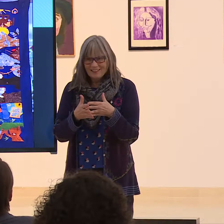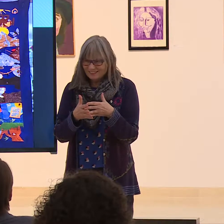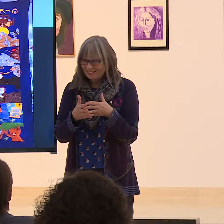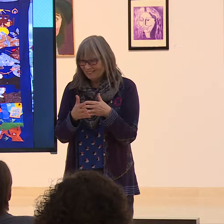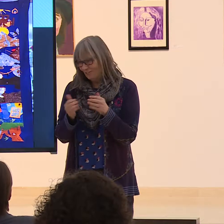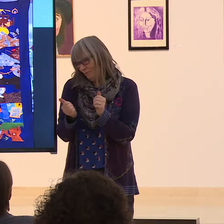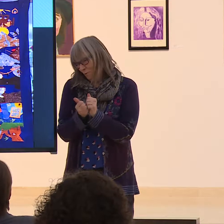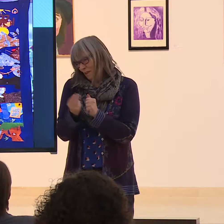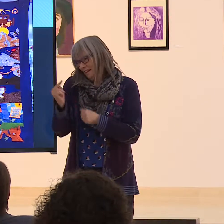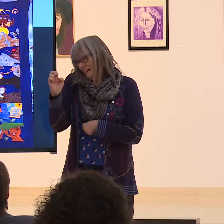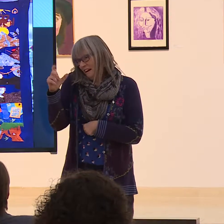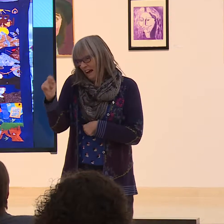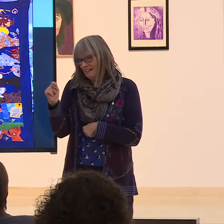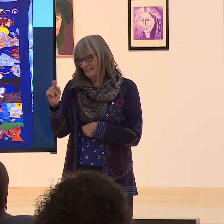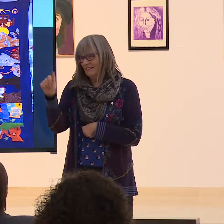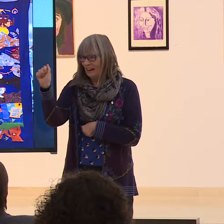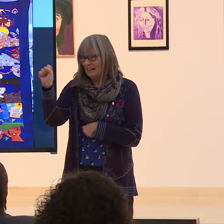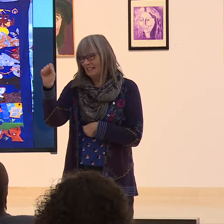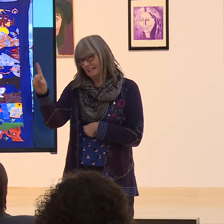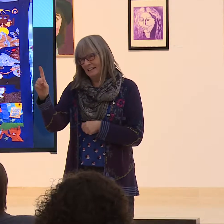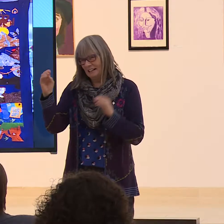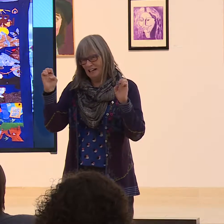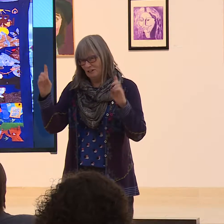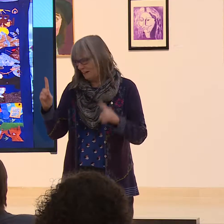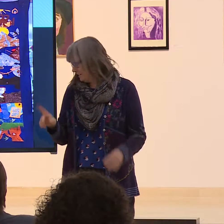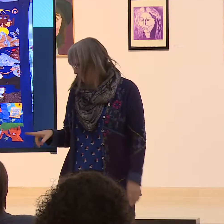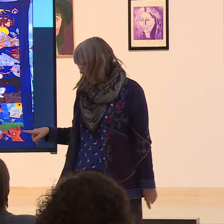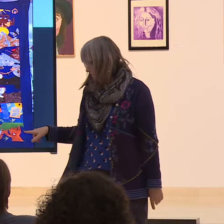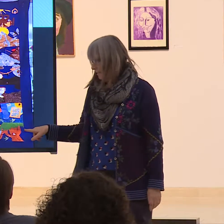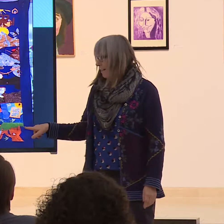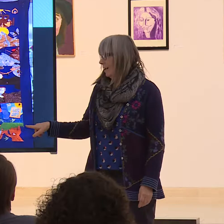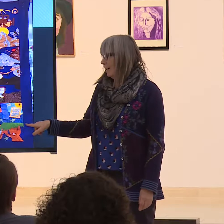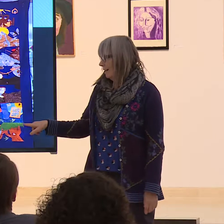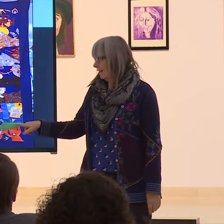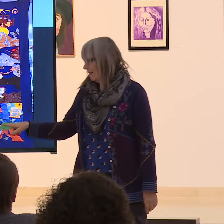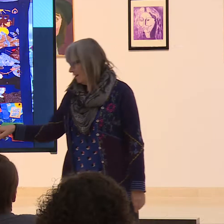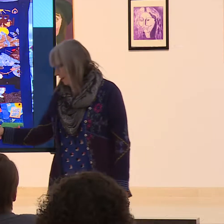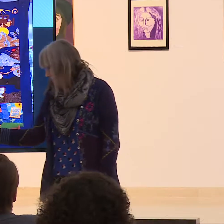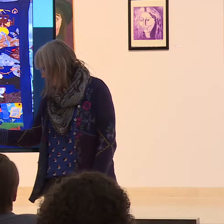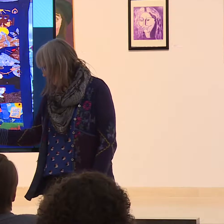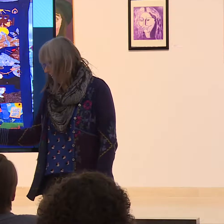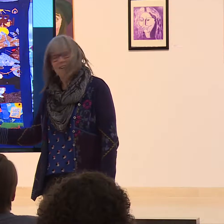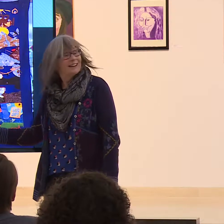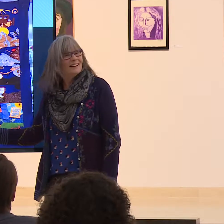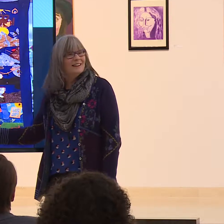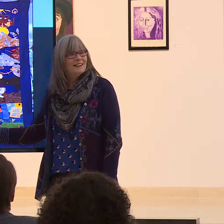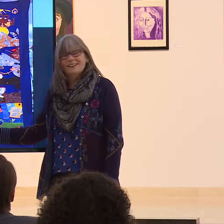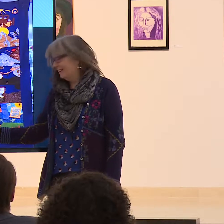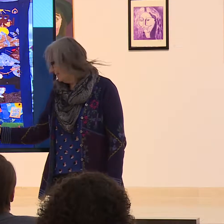and the beginning of the deaf community here in America, the American School for the Deaf.